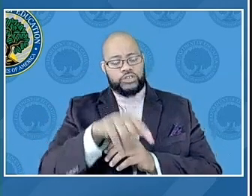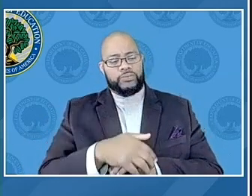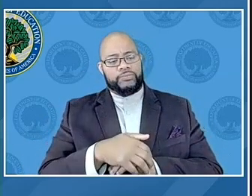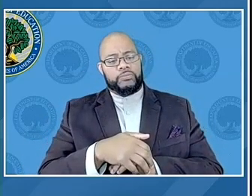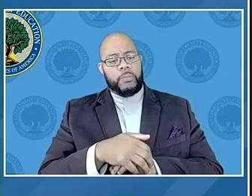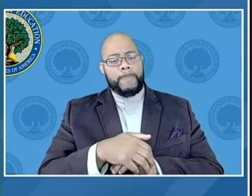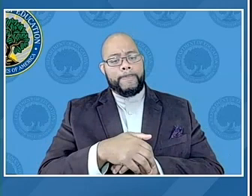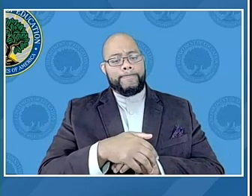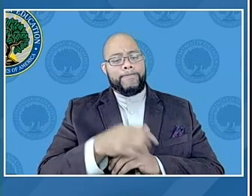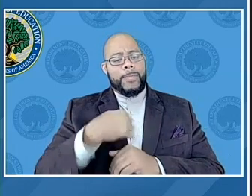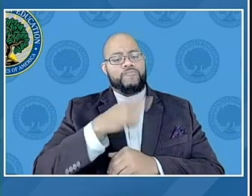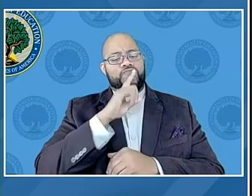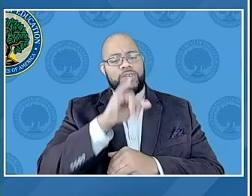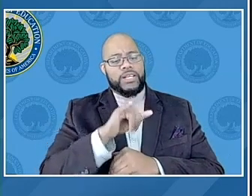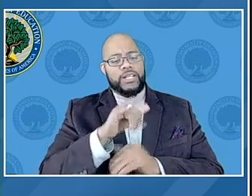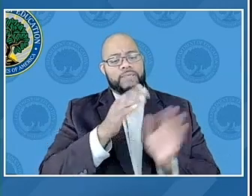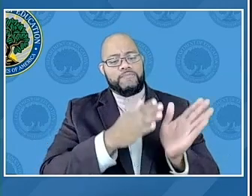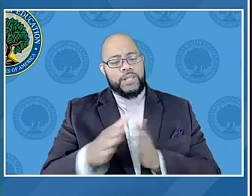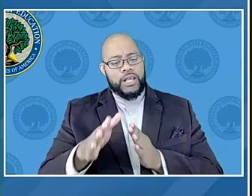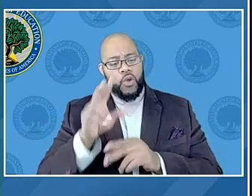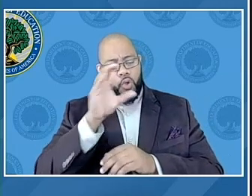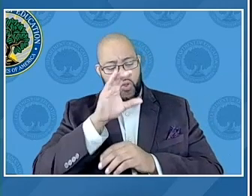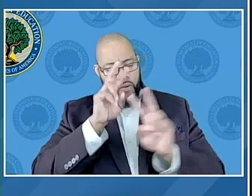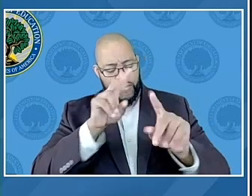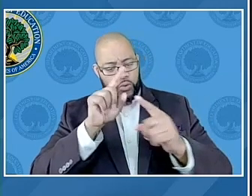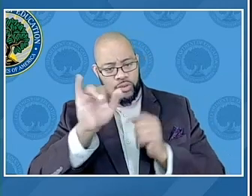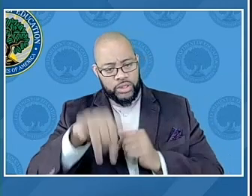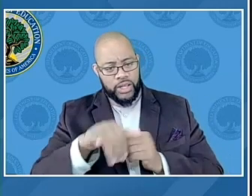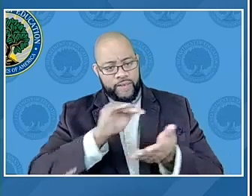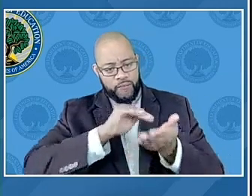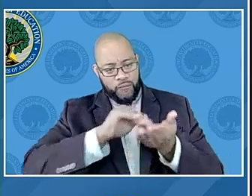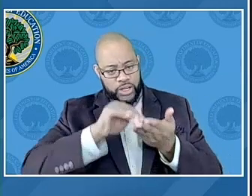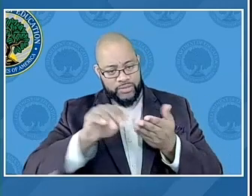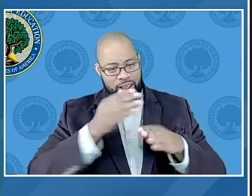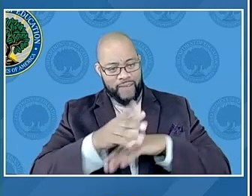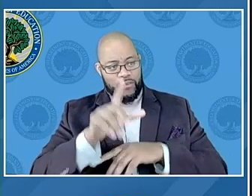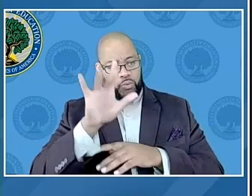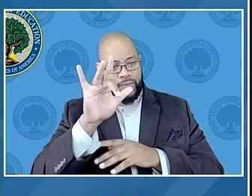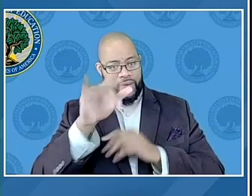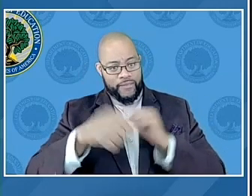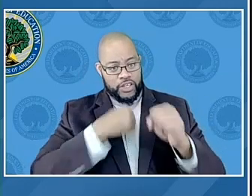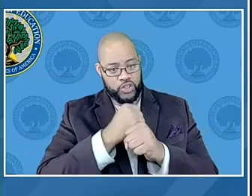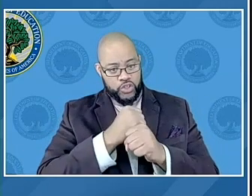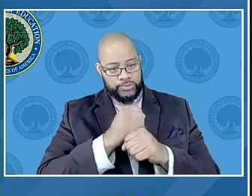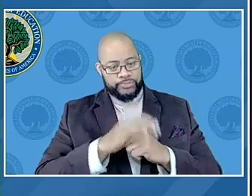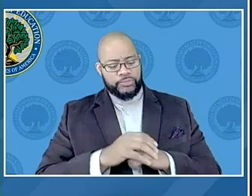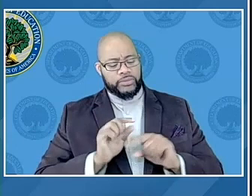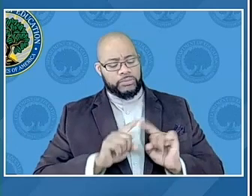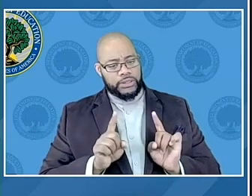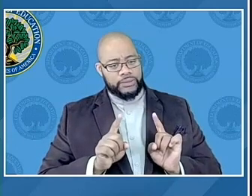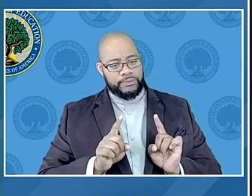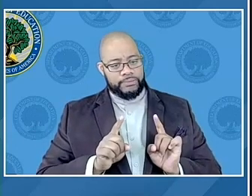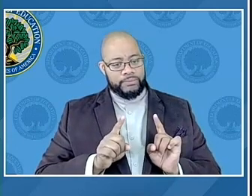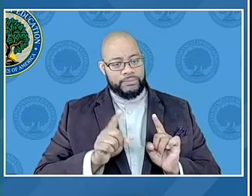really planning and looking forward to that forgiveness after 25 years. However, is there anything being done